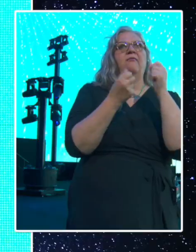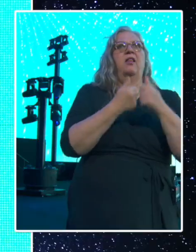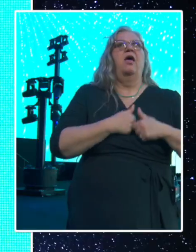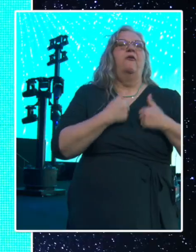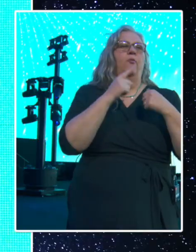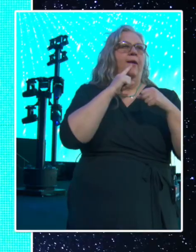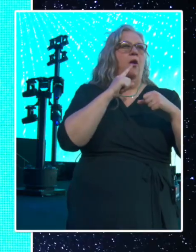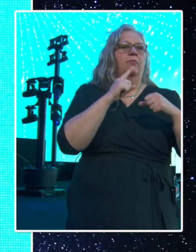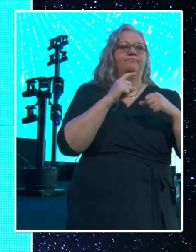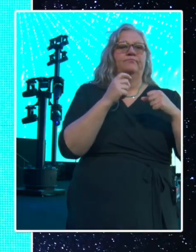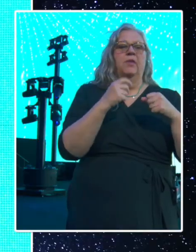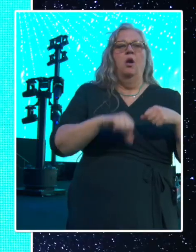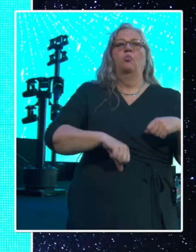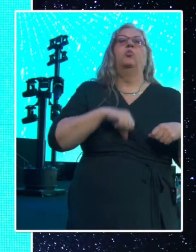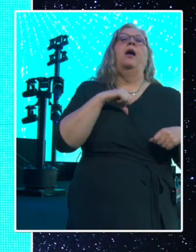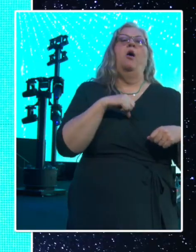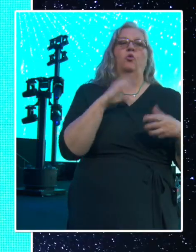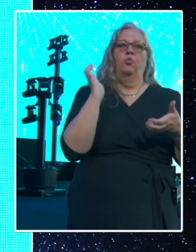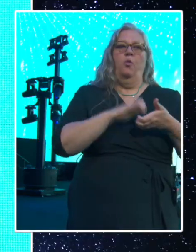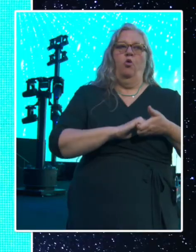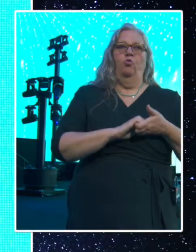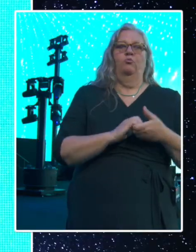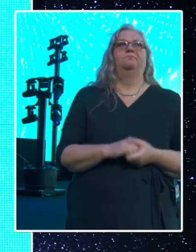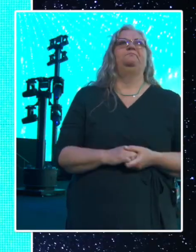We are very proud to partner with you. Thanks again.